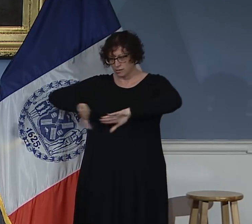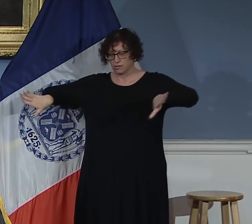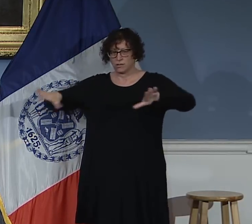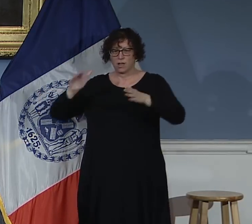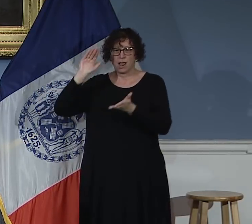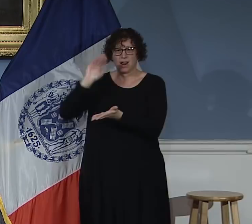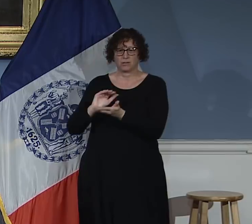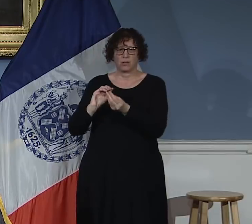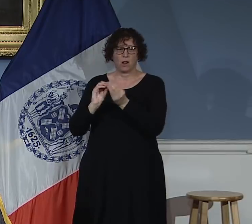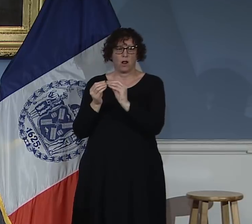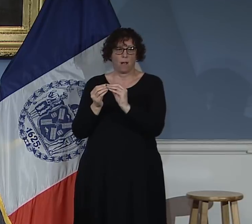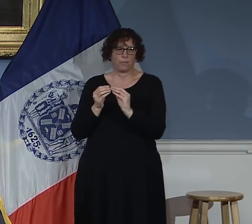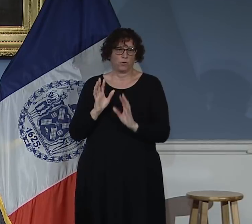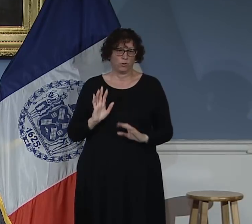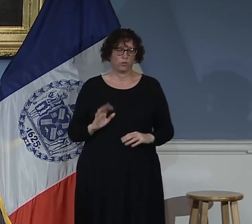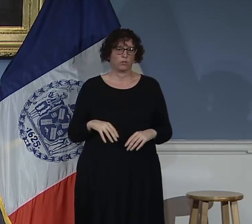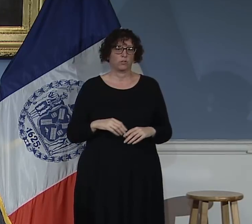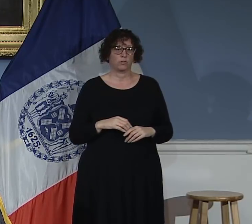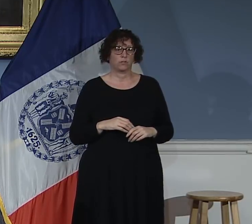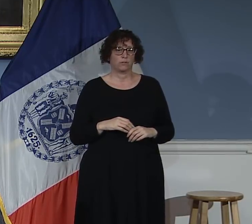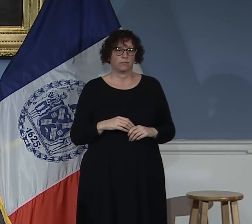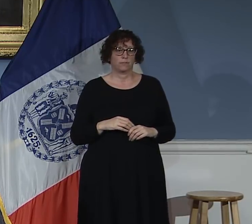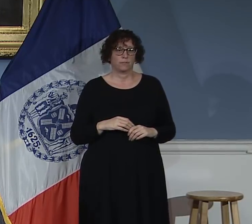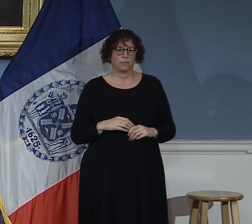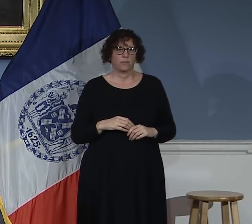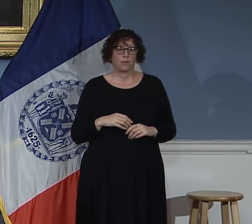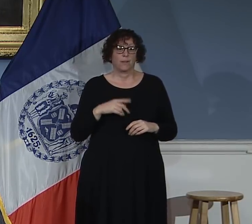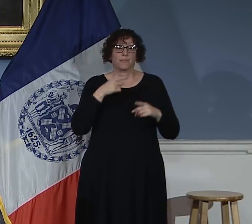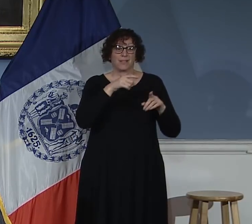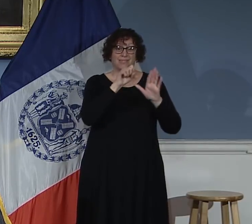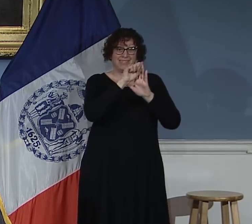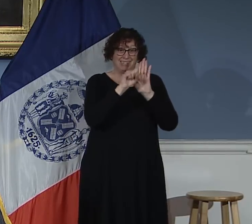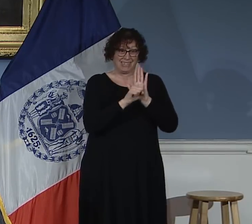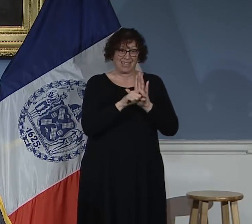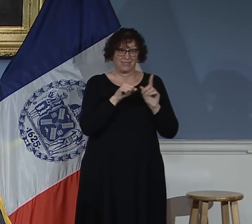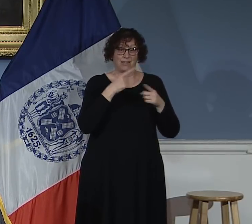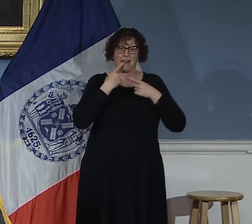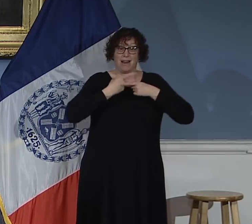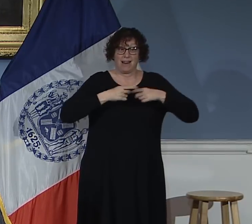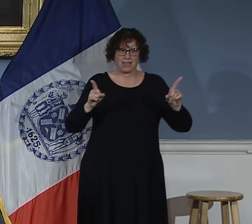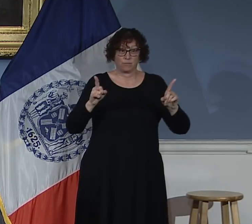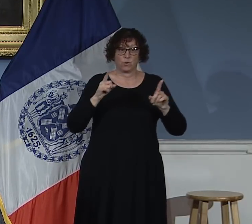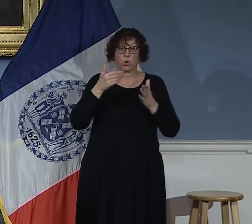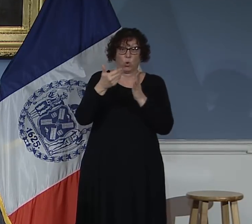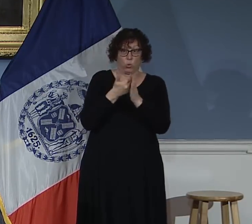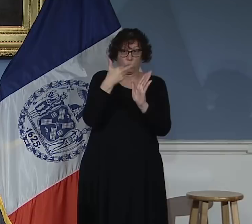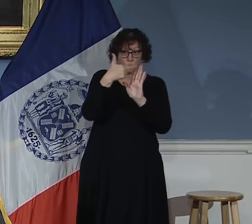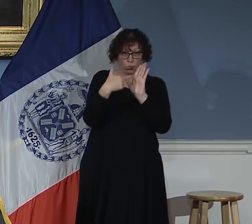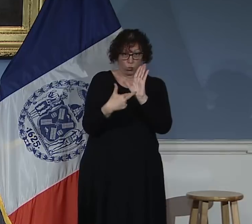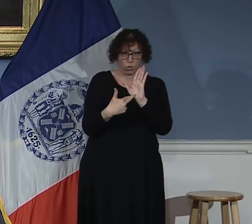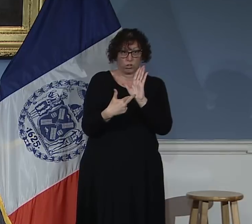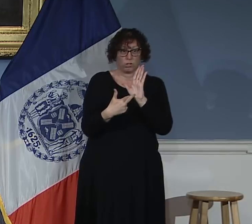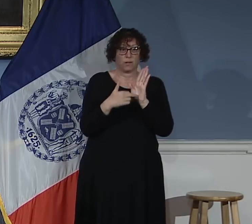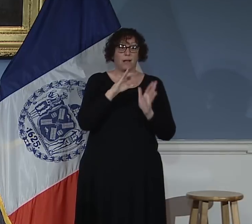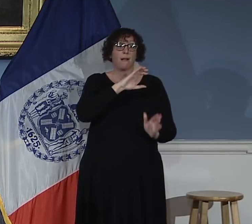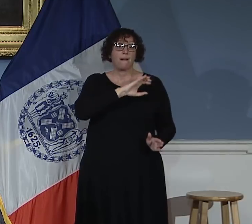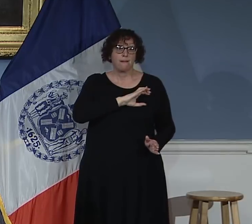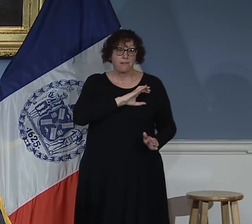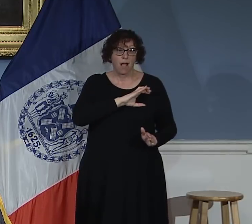IMPORTANT IT IS. WE WILL KEEP AN EYE ON THAT. WE HAVE DO NEW ENFORCEMENT IN DIFFERENT WAYS ALL THE TIME AS THE STATE IS ISSUING NEW RULES. I AGREE WITH